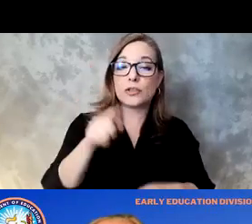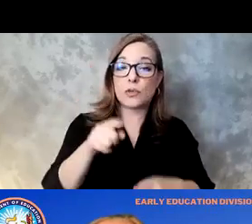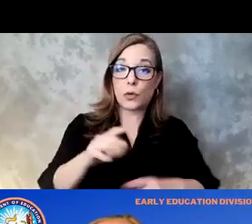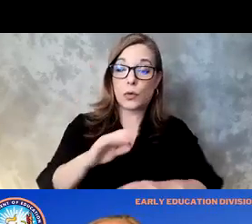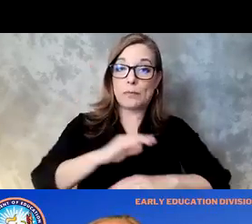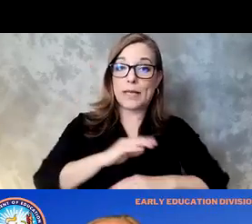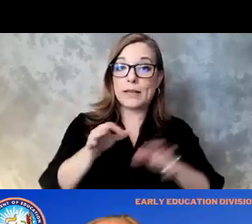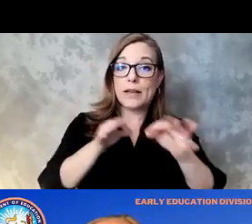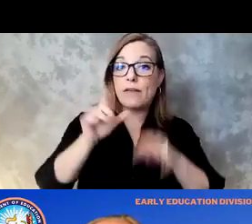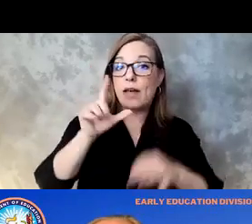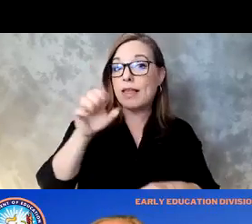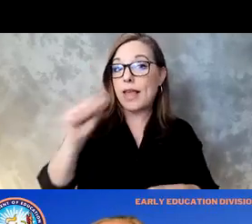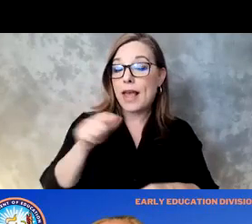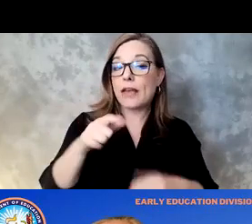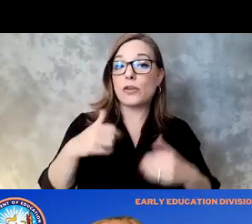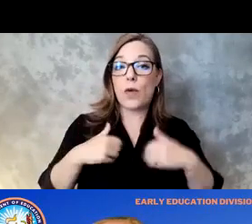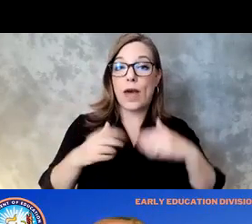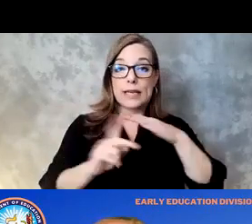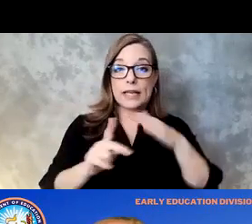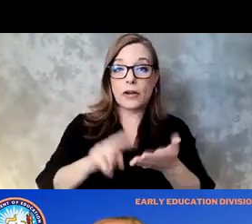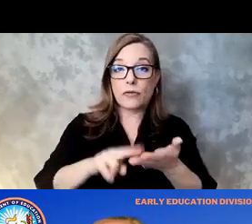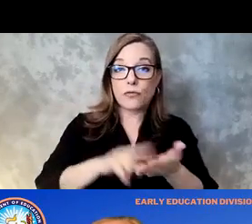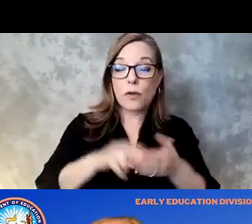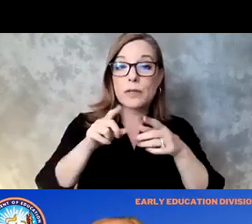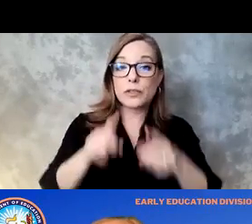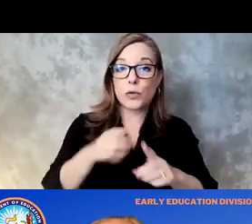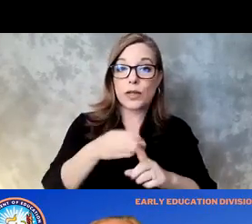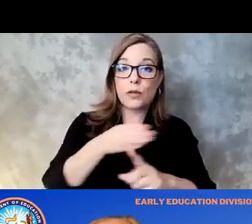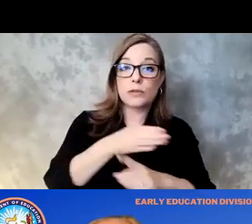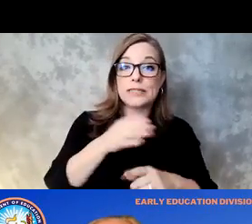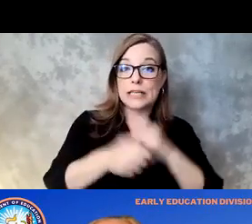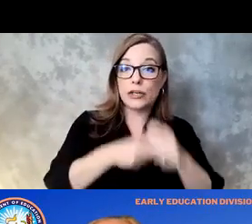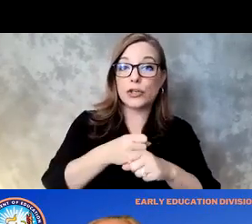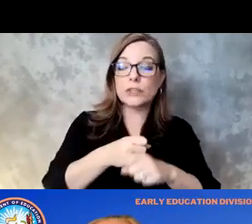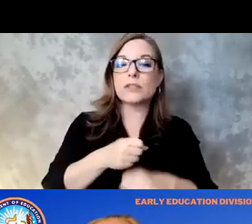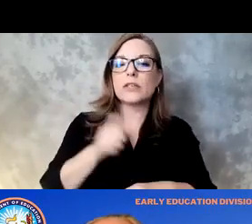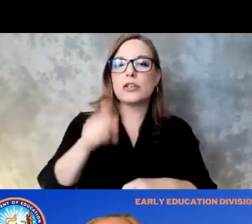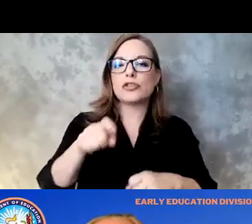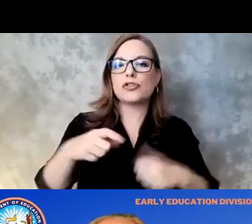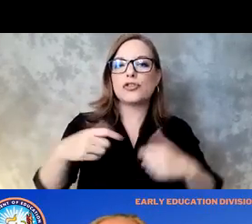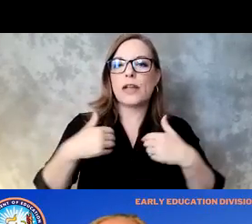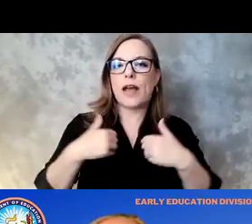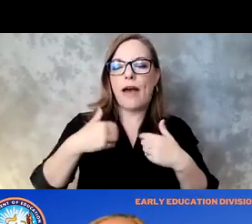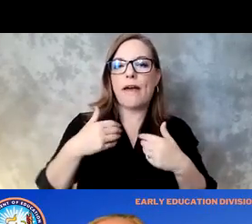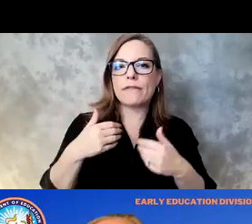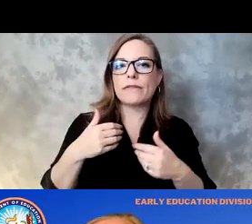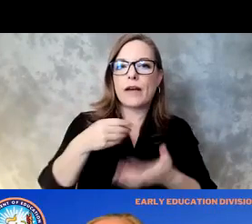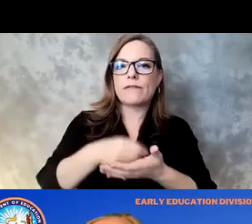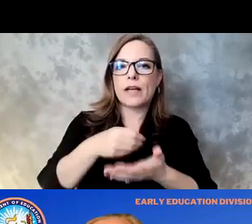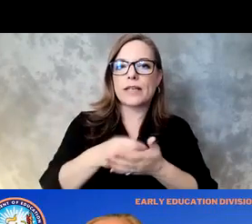enrollment in those years as specified in statute should have funding allocation for